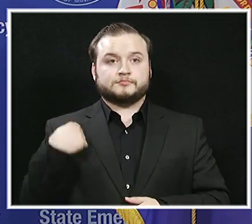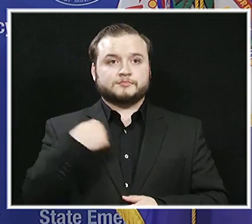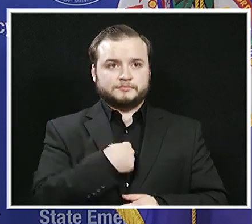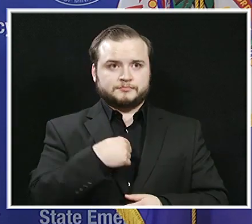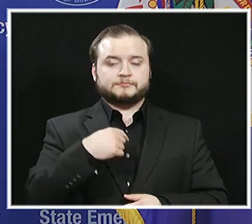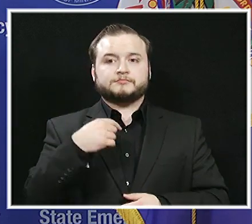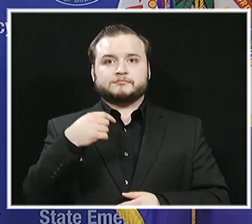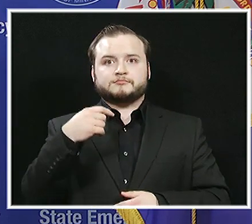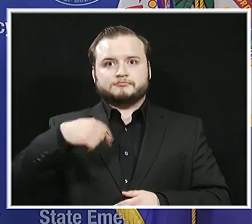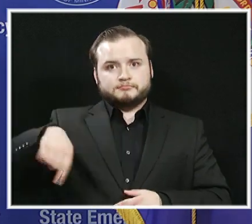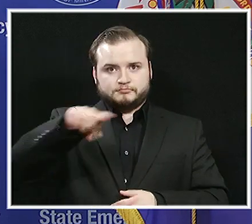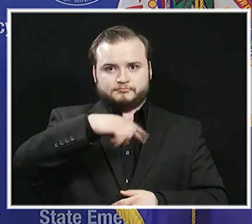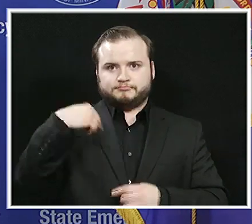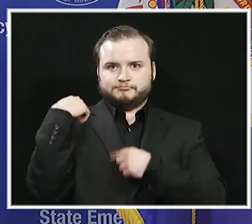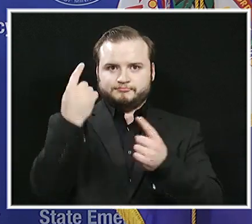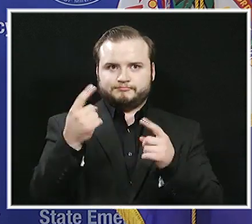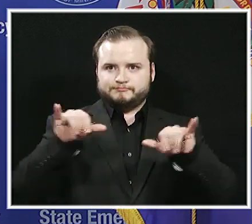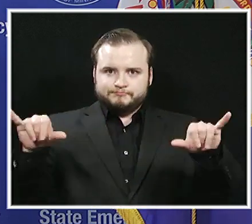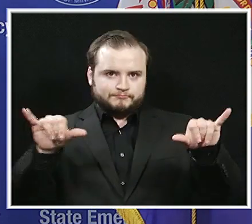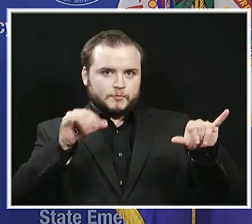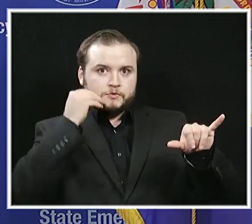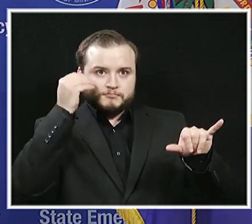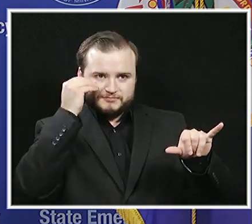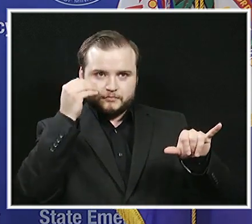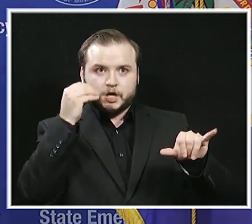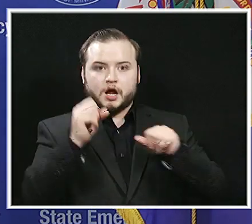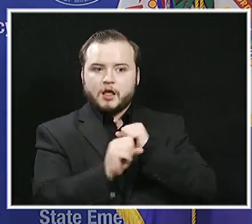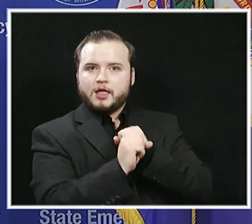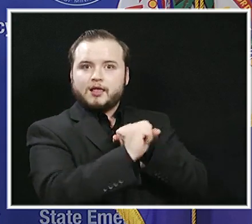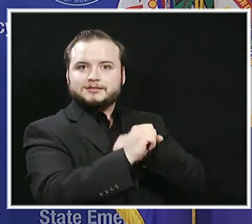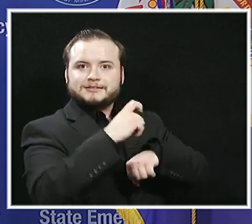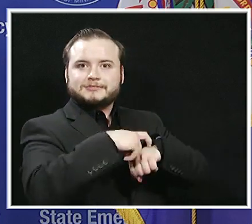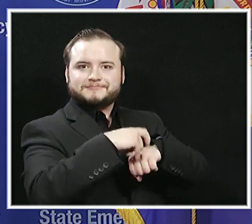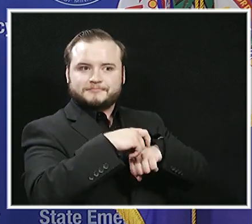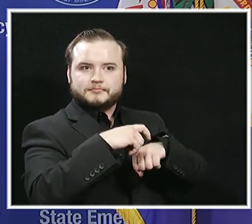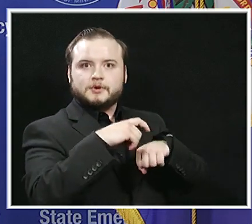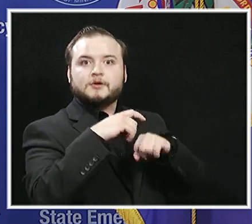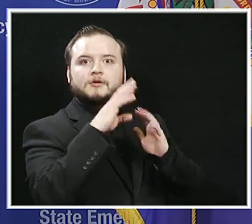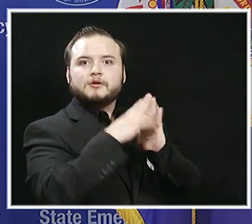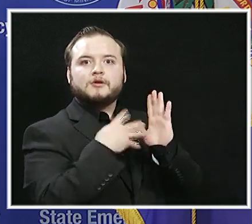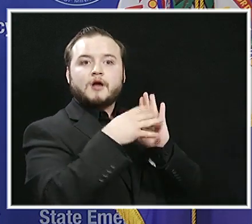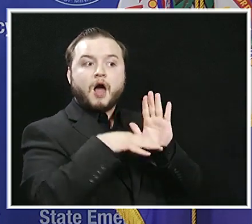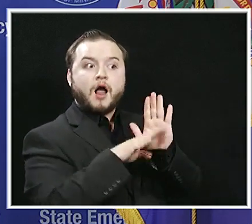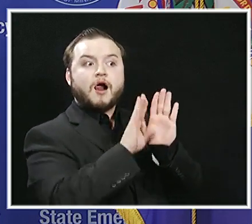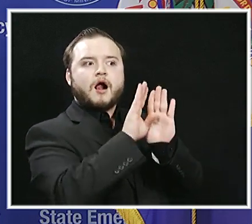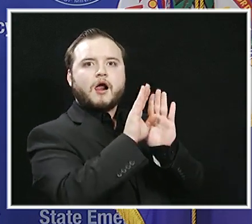slide if we're going to ask Minnesotans to make the sacrifice to buy us that time, we're going to use it wisely,